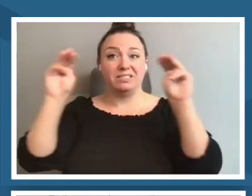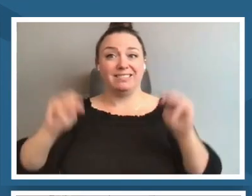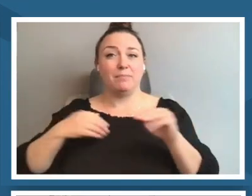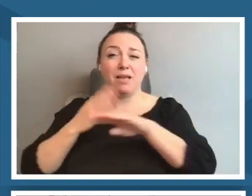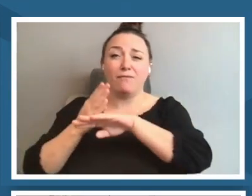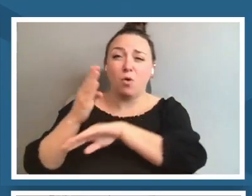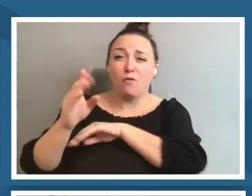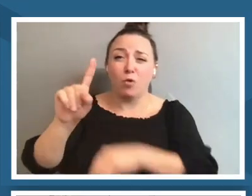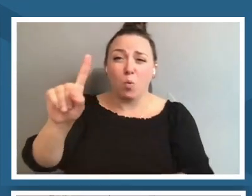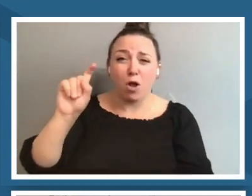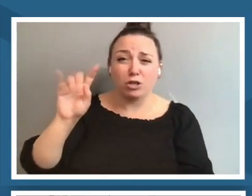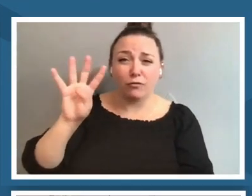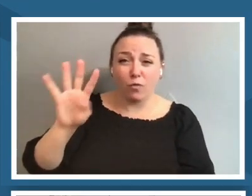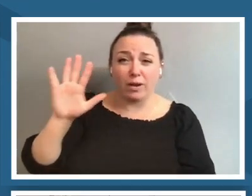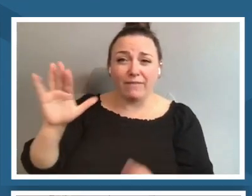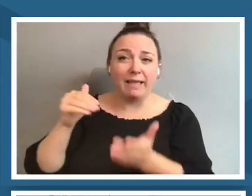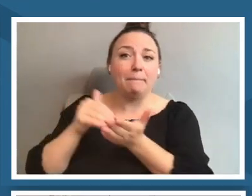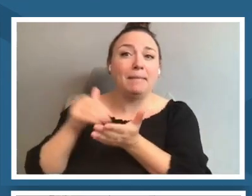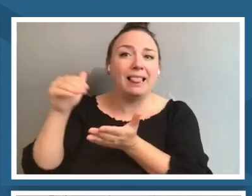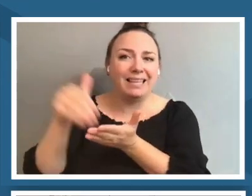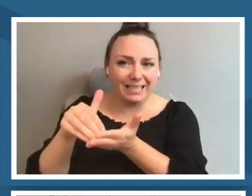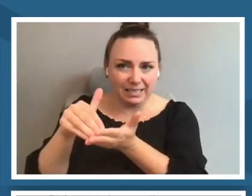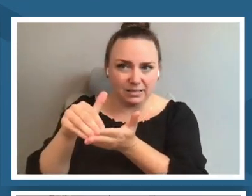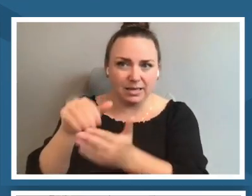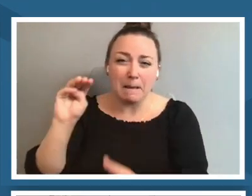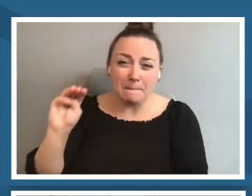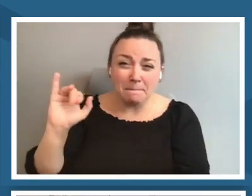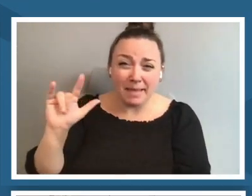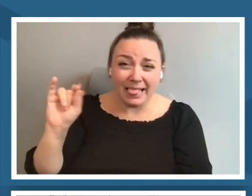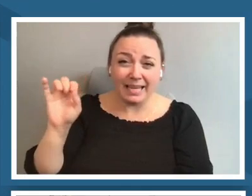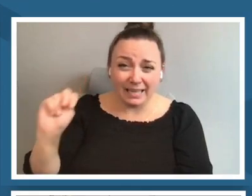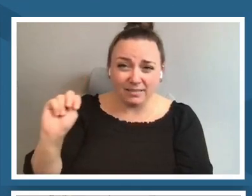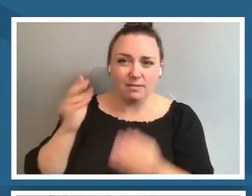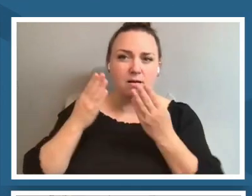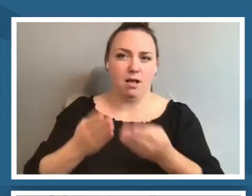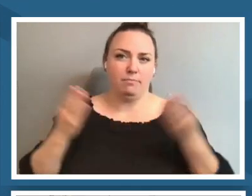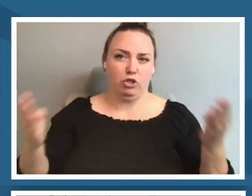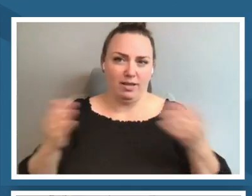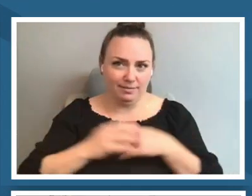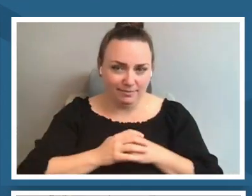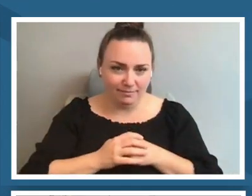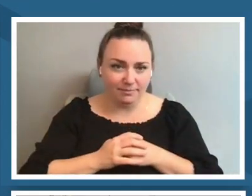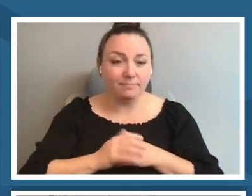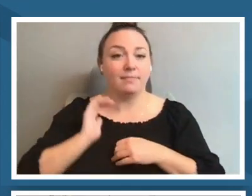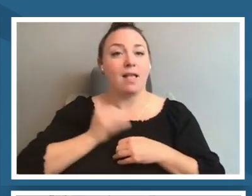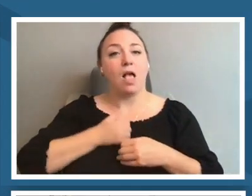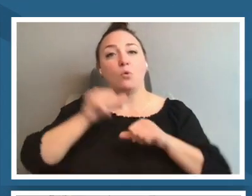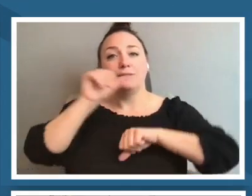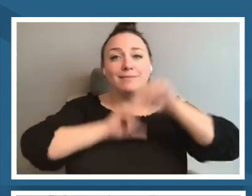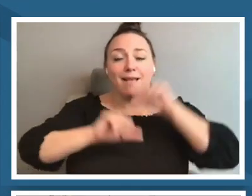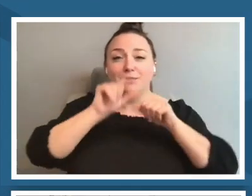million objects that's million objects and our scientists and researchers use